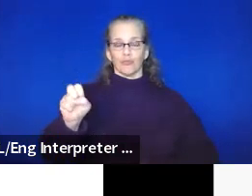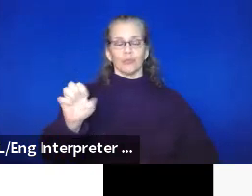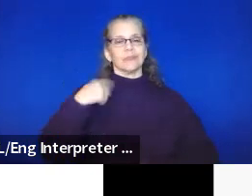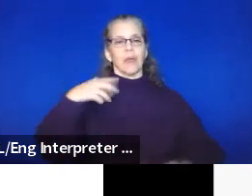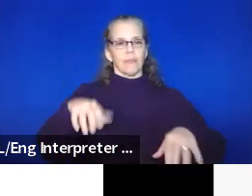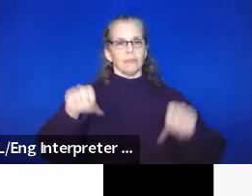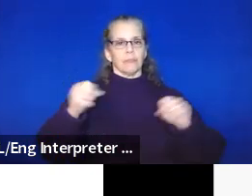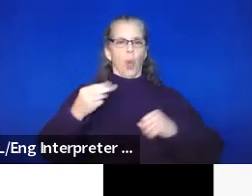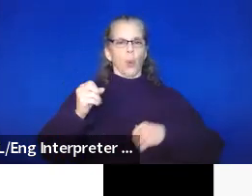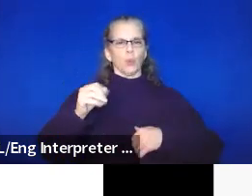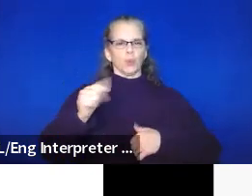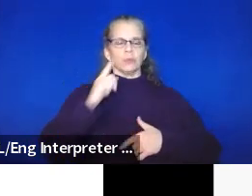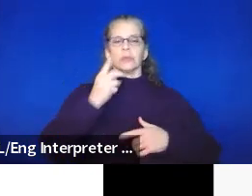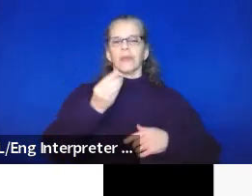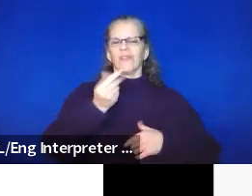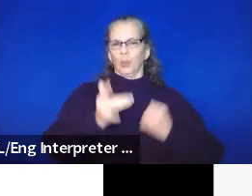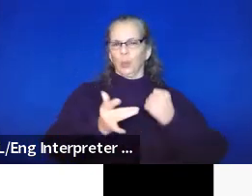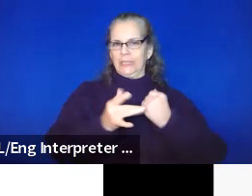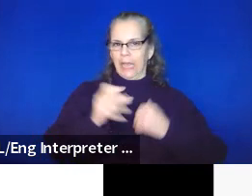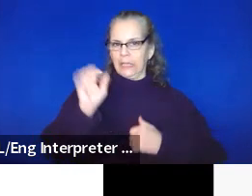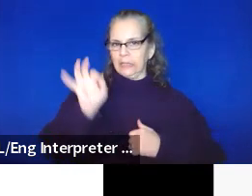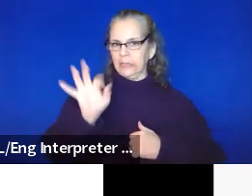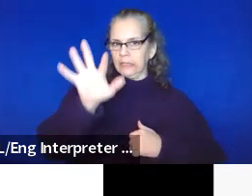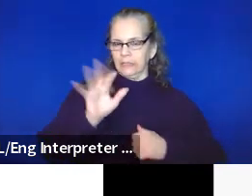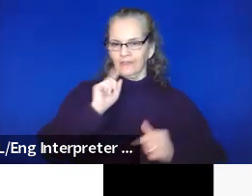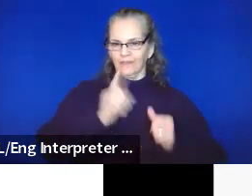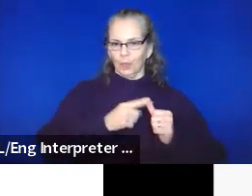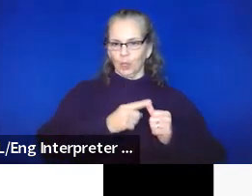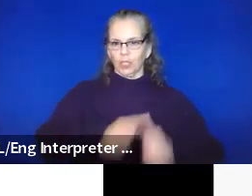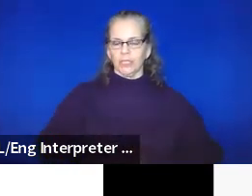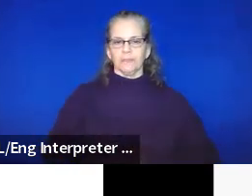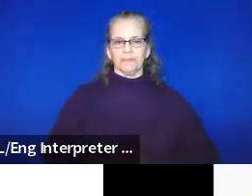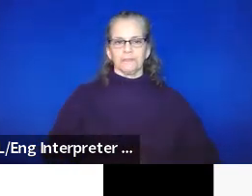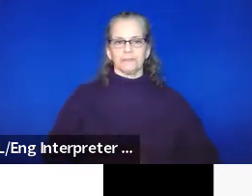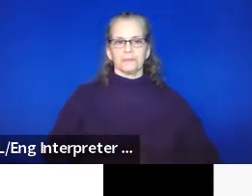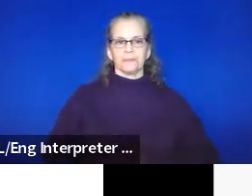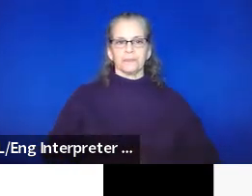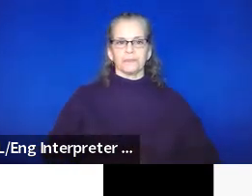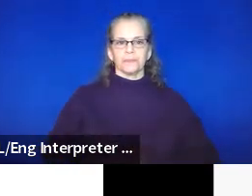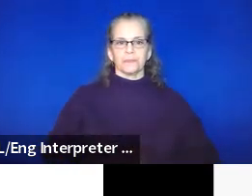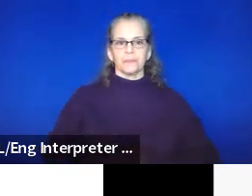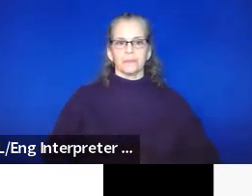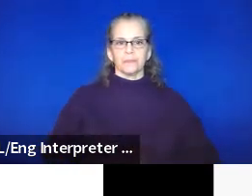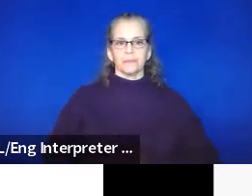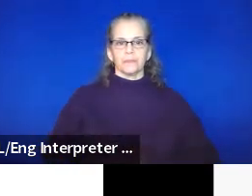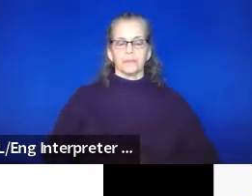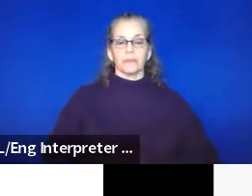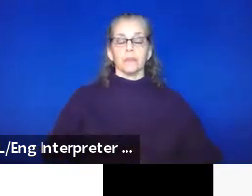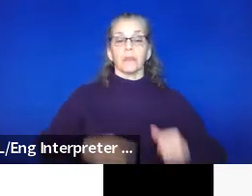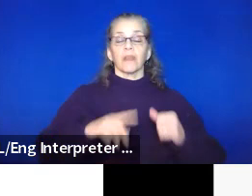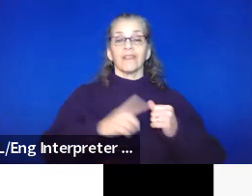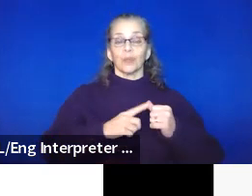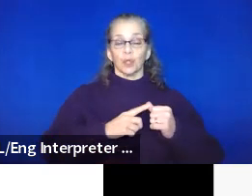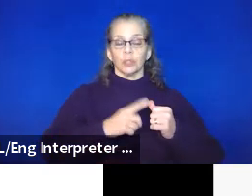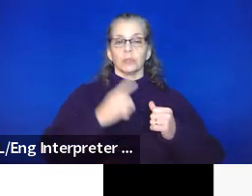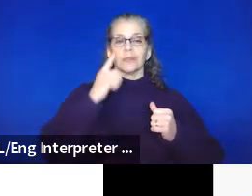you some basic tech tips. First of all, to see the captions on this